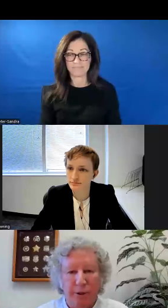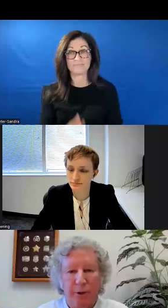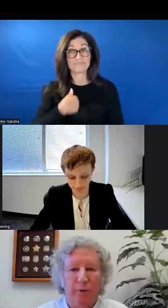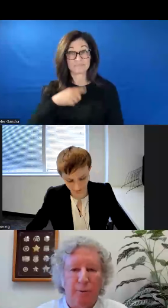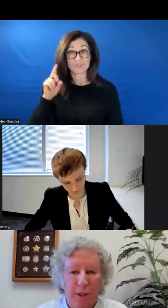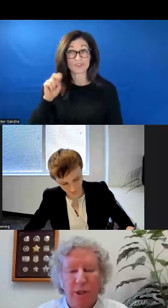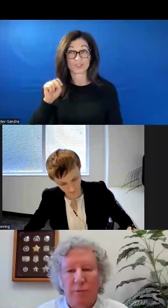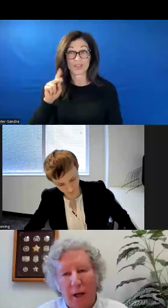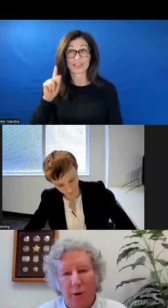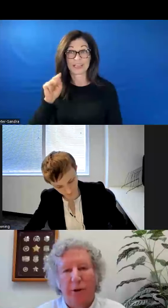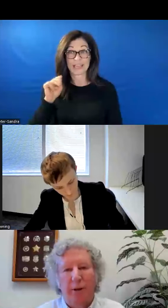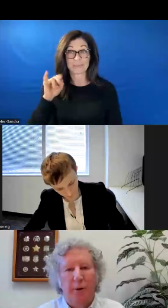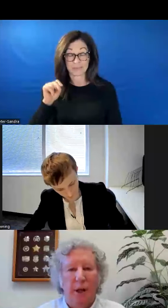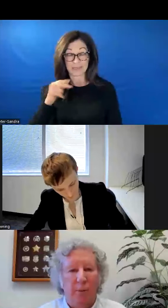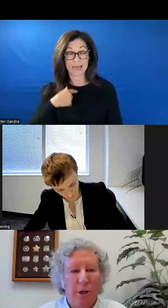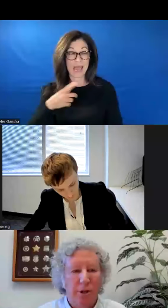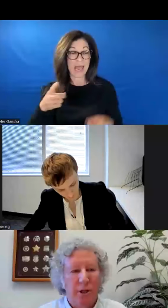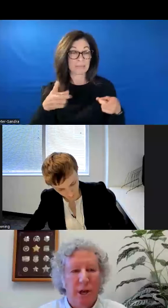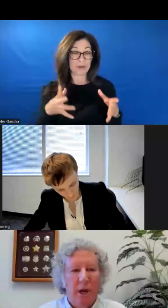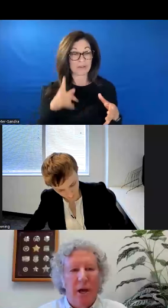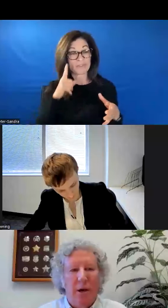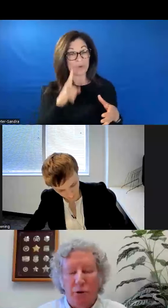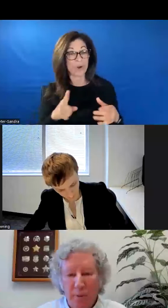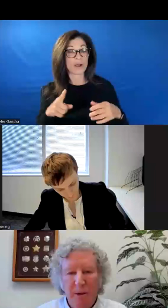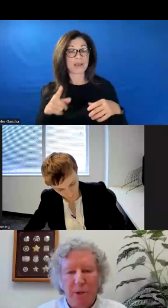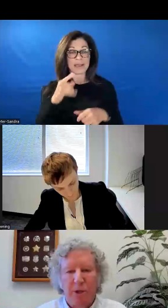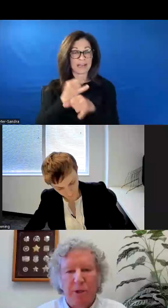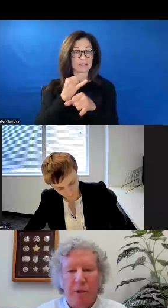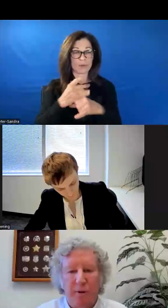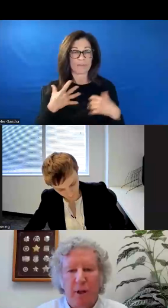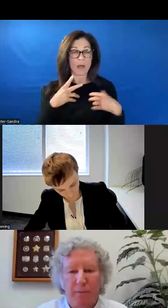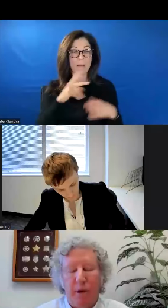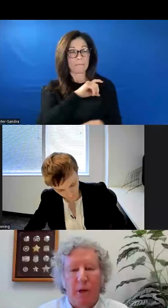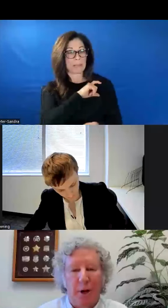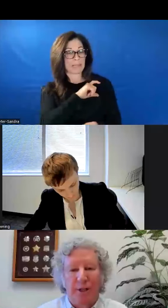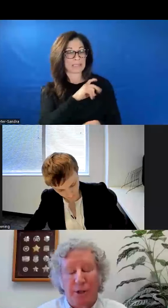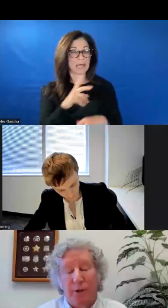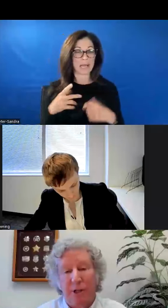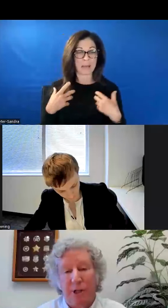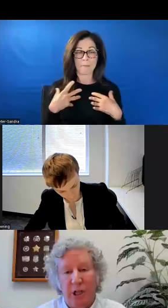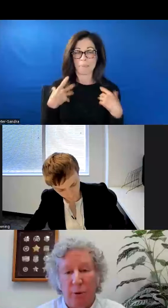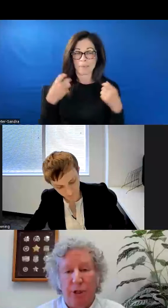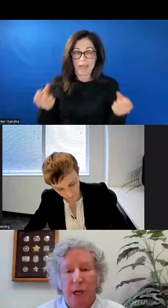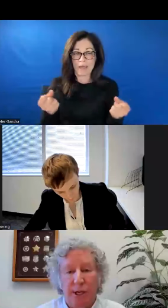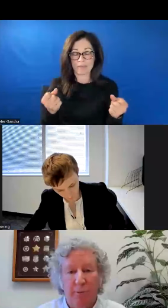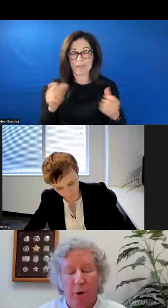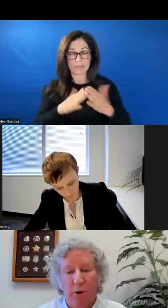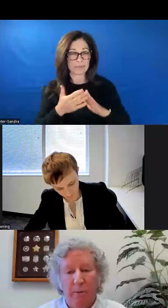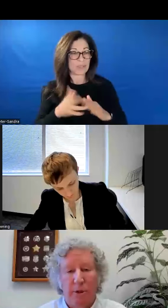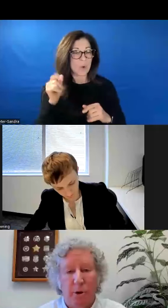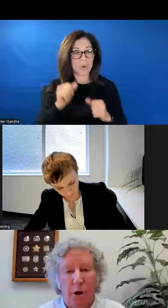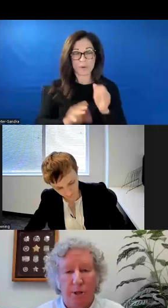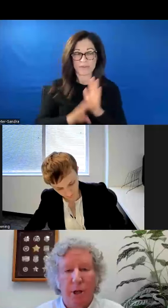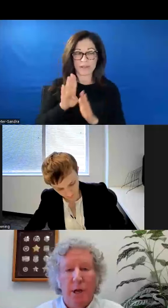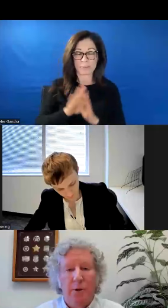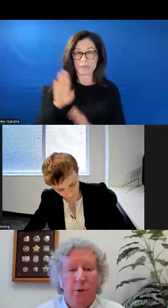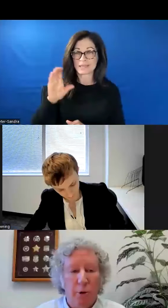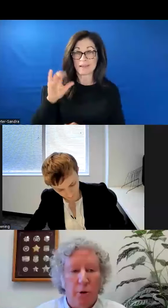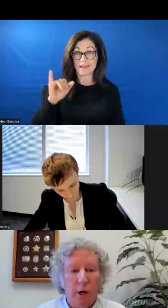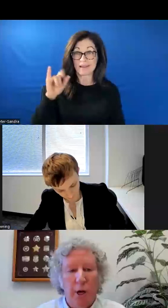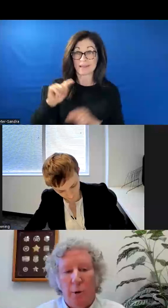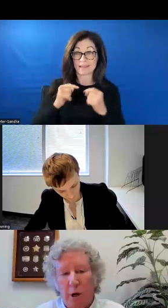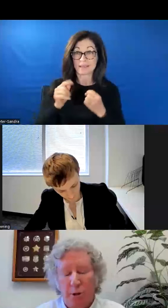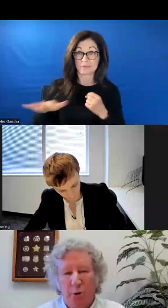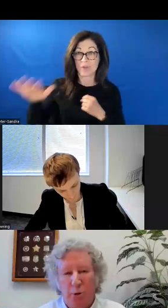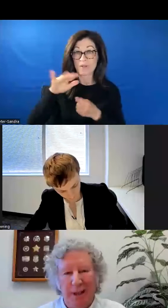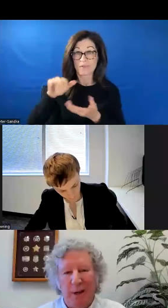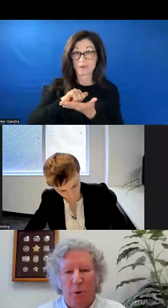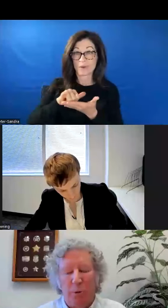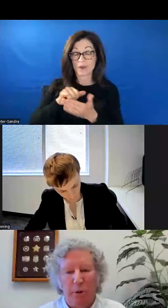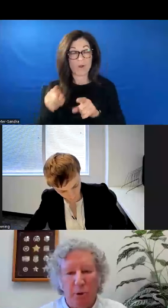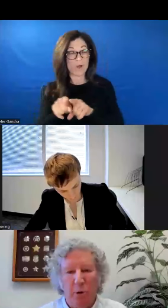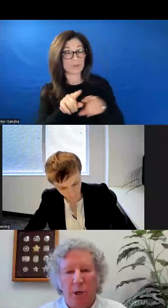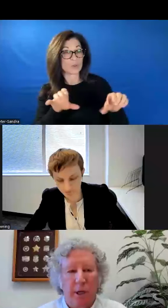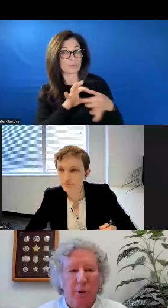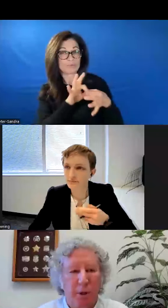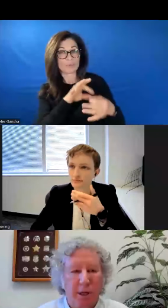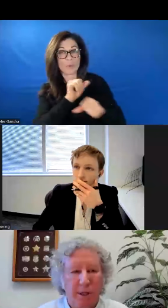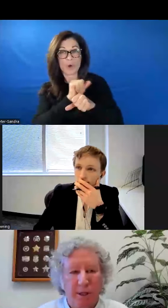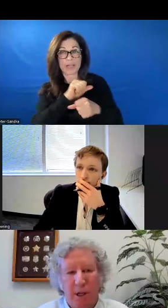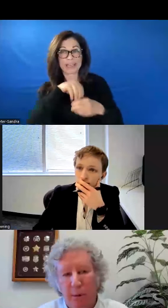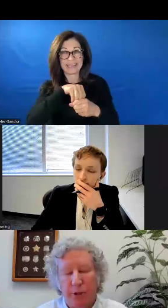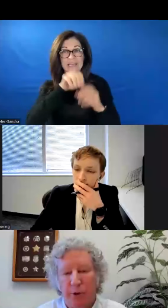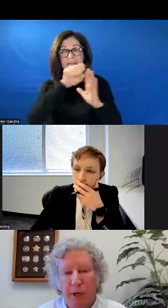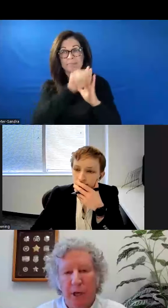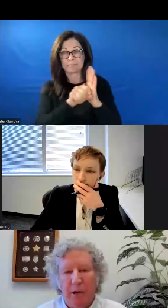FOR INSTITUTE FOR POLICE -- WE DO WORK IN NEW YORK AND I ALSO DO THE